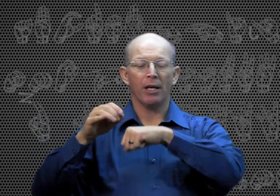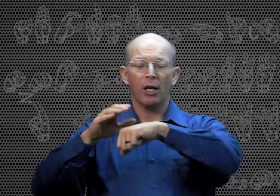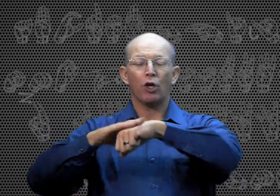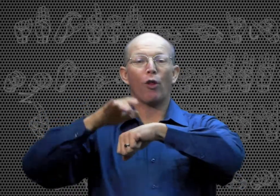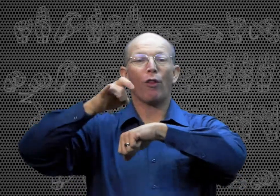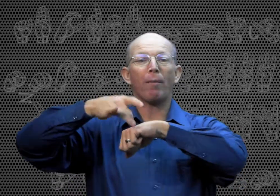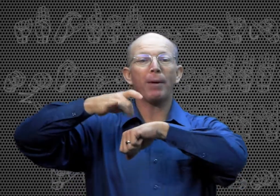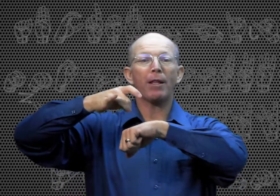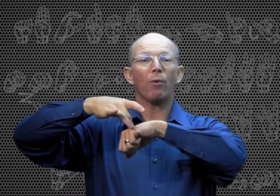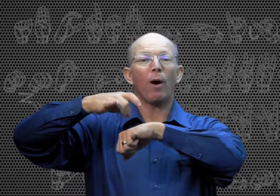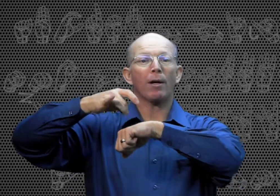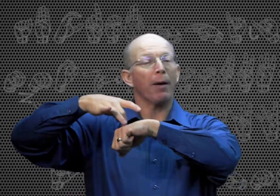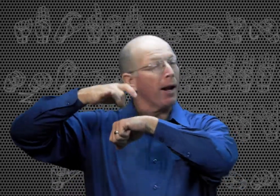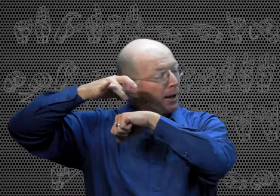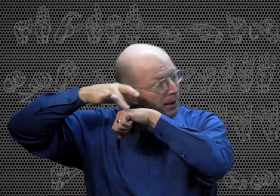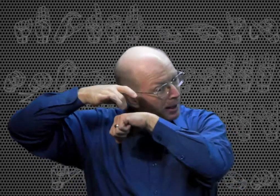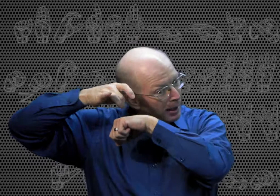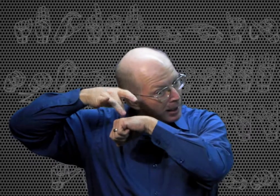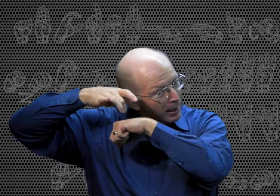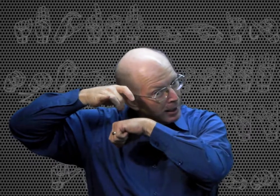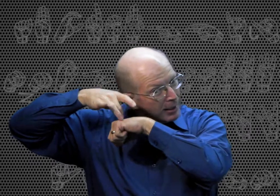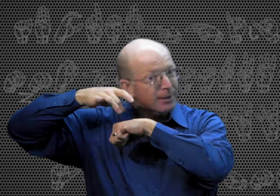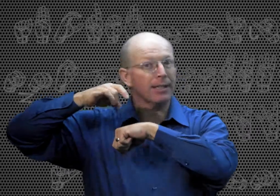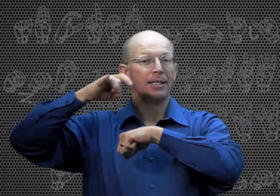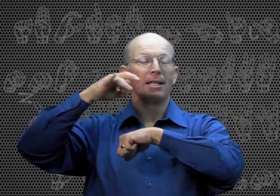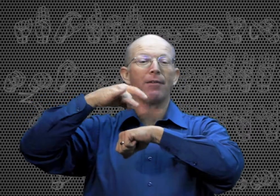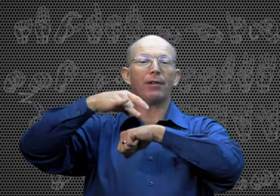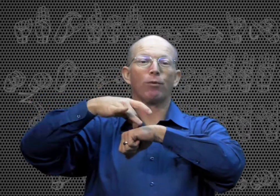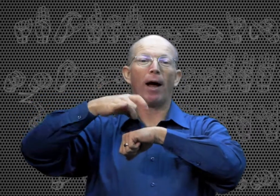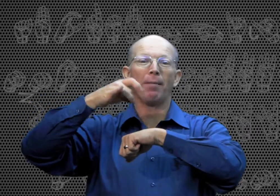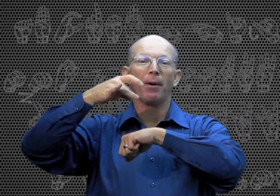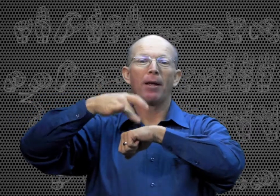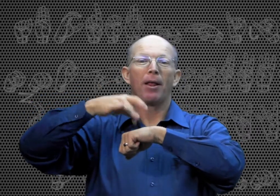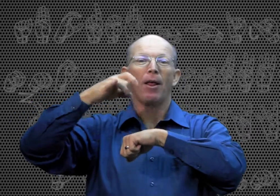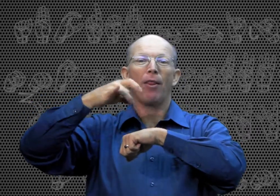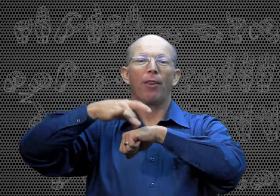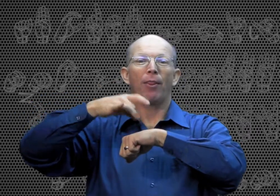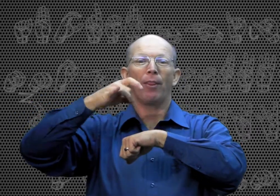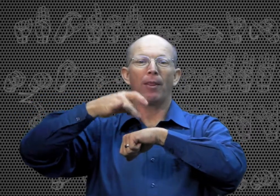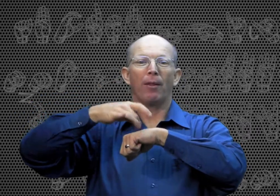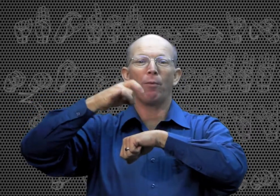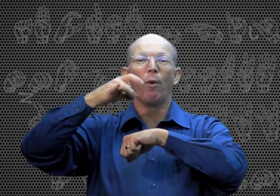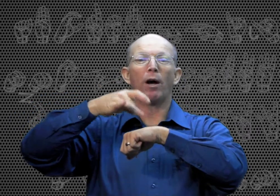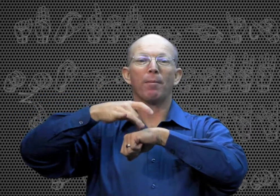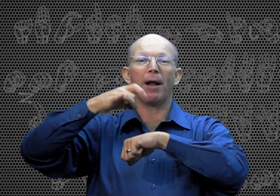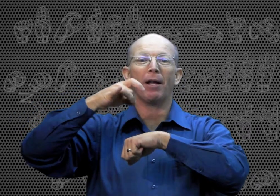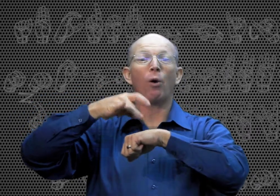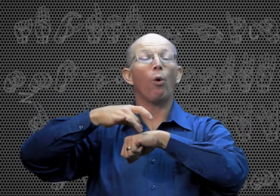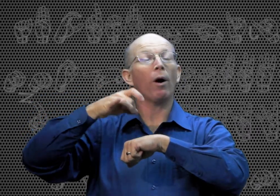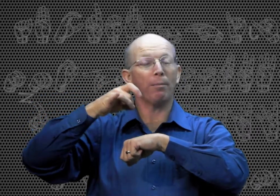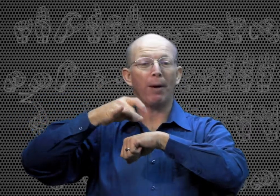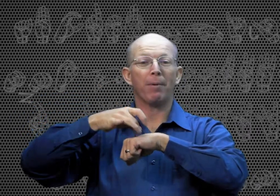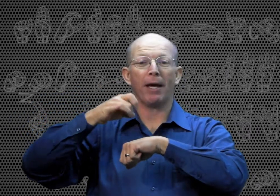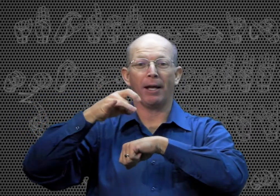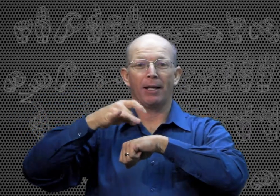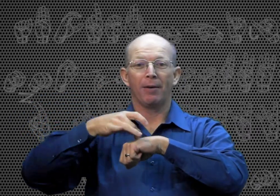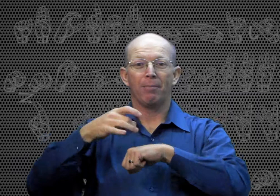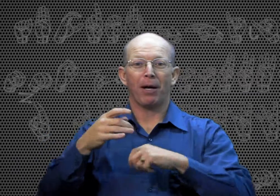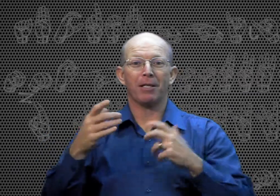You are thumping the WATERMELON listening to see if it is ripe. WATERMELON or PUMPKIN.